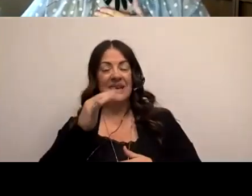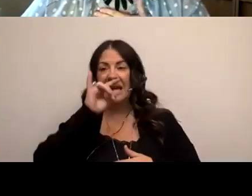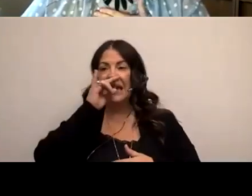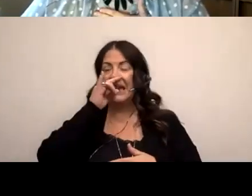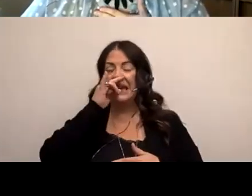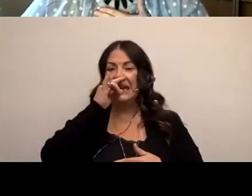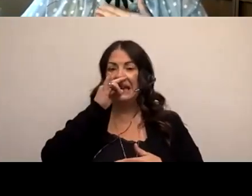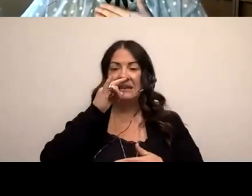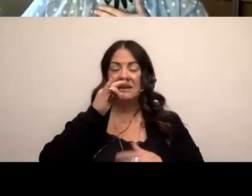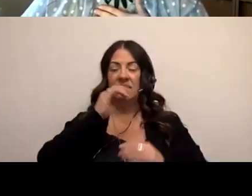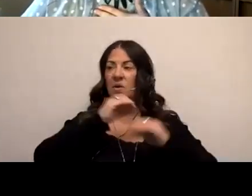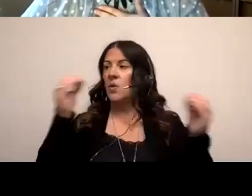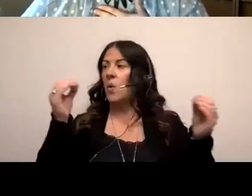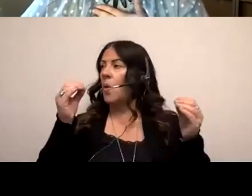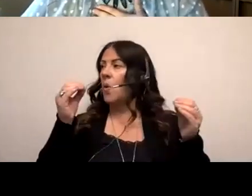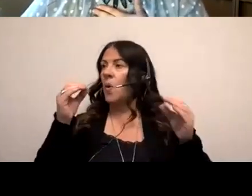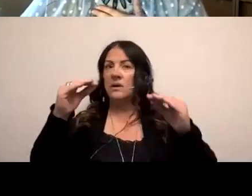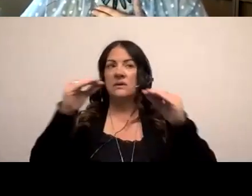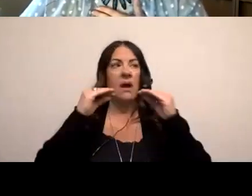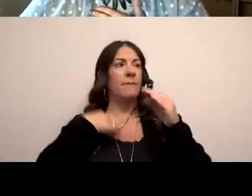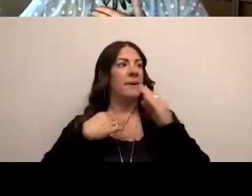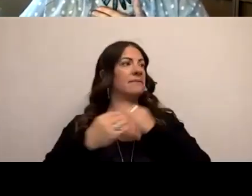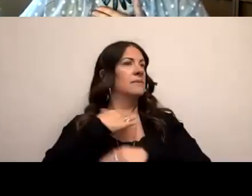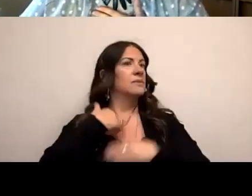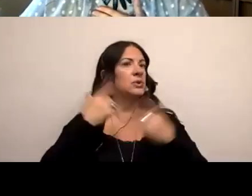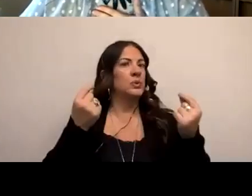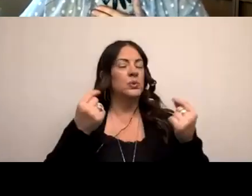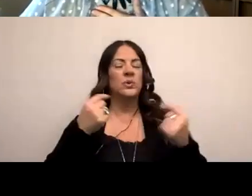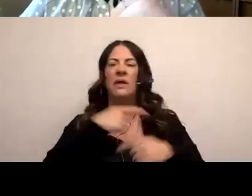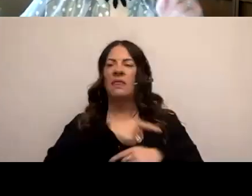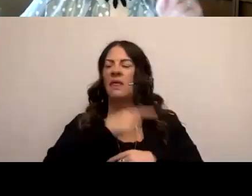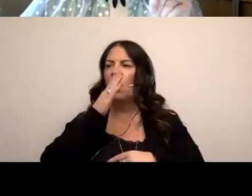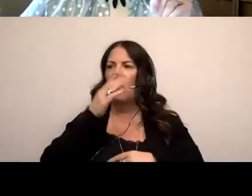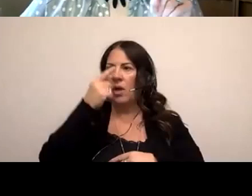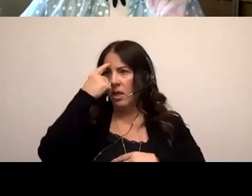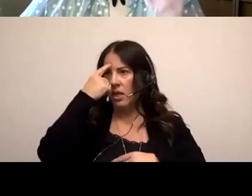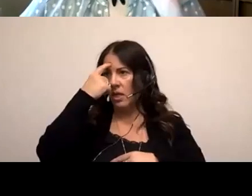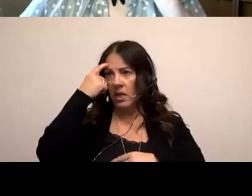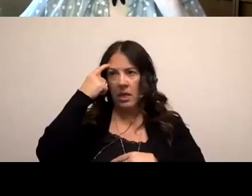AND IT WOULD HAVE LONG TERM LASTING AFFECTS ON MY LIFE.